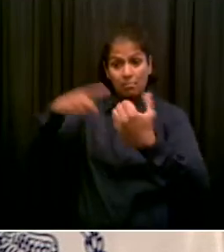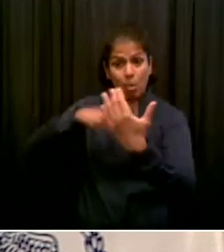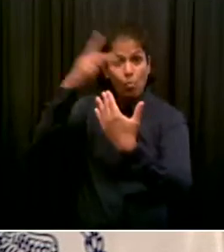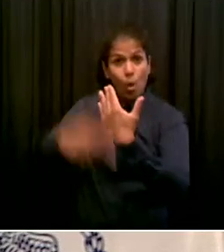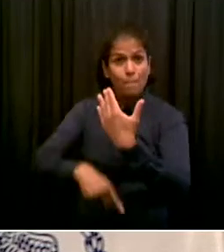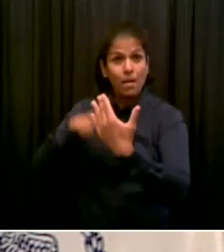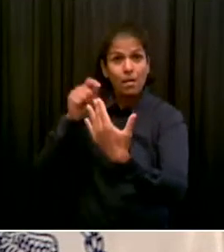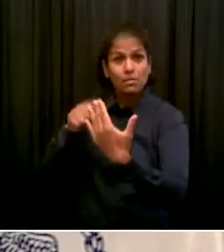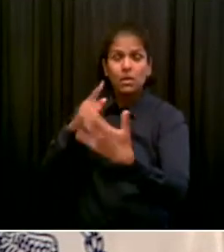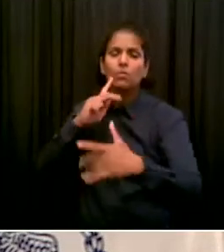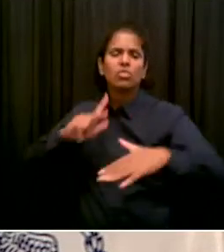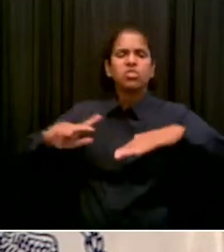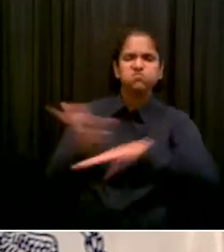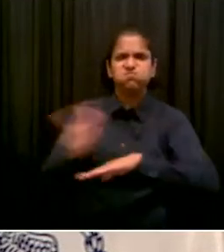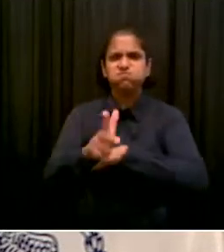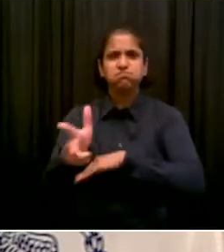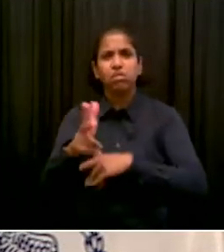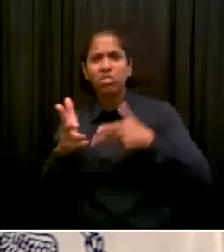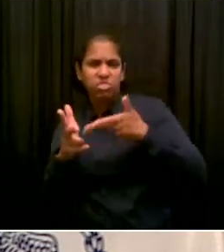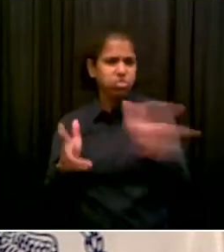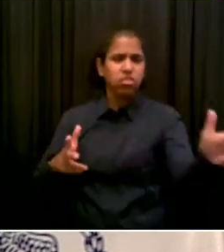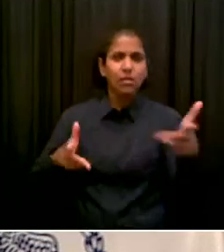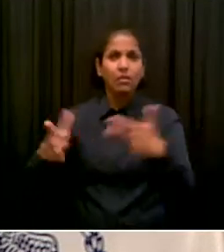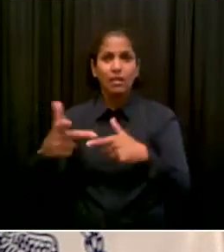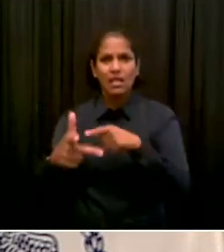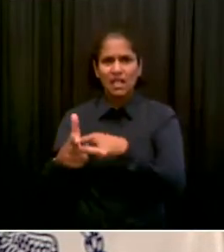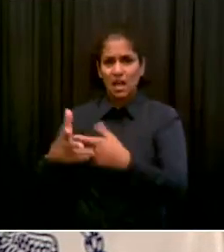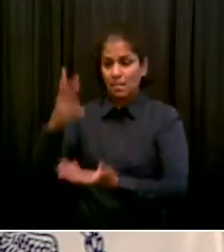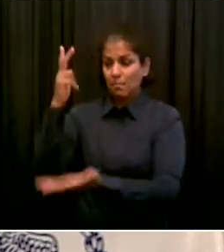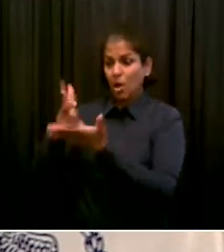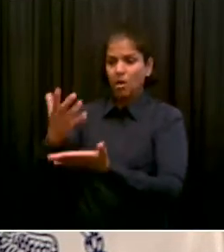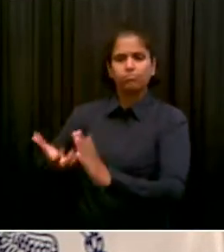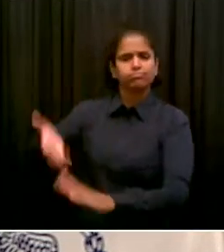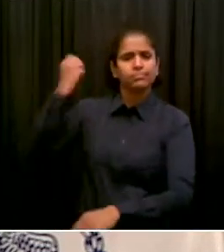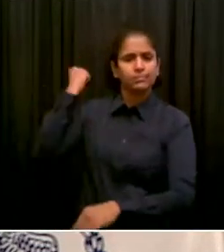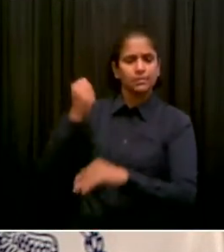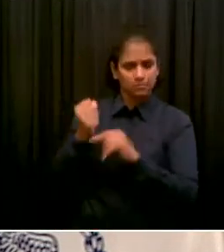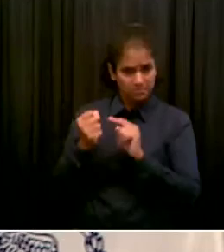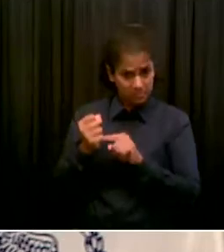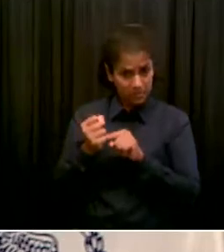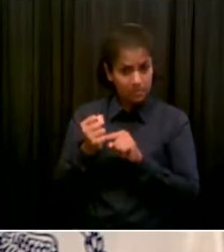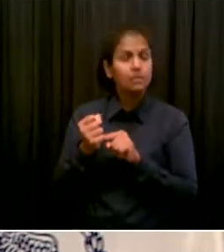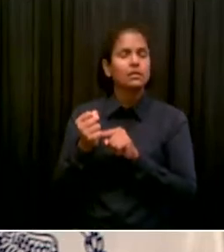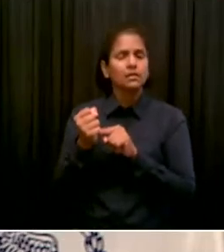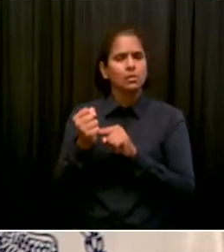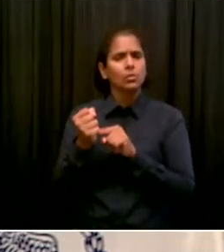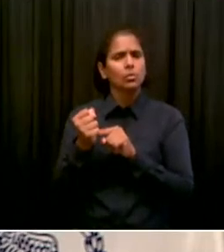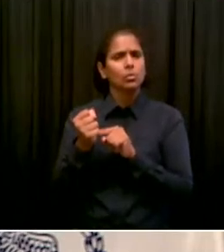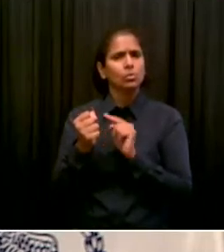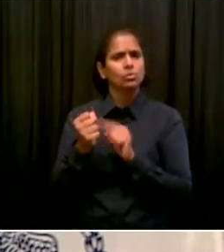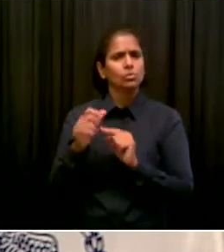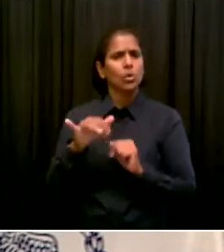VIOLATORS CARS OFF THE STREET? WHY WAS NOT THAT NOT IMPLEMENTED?